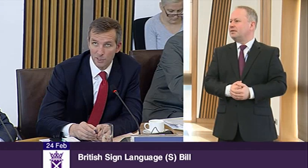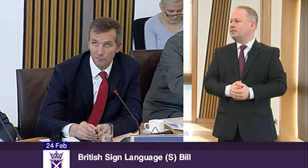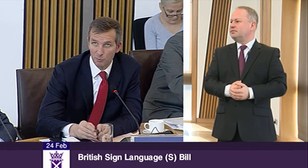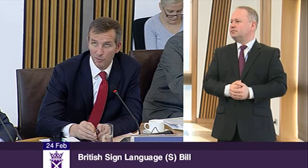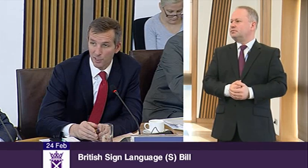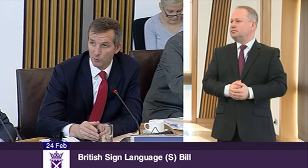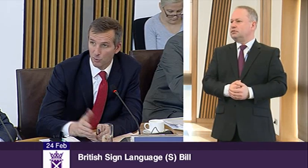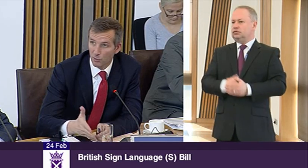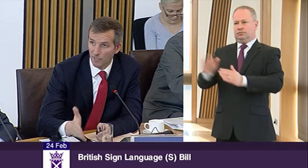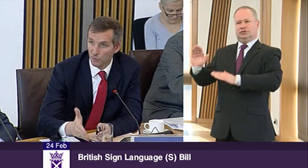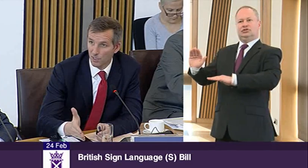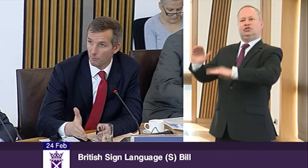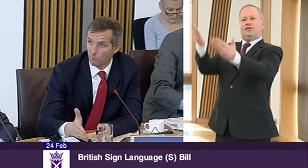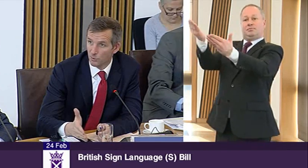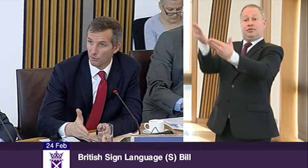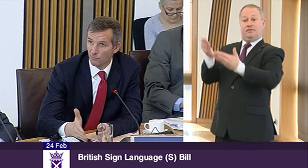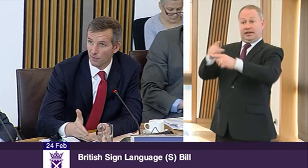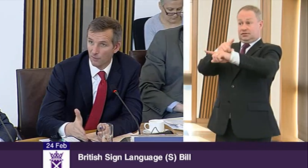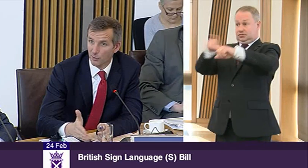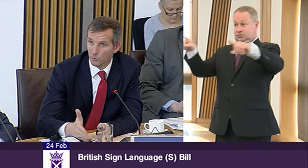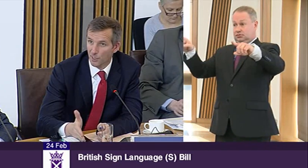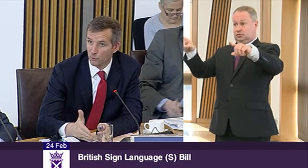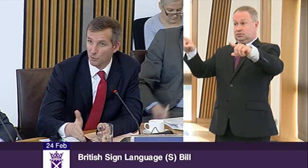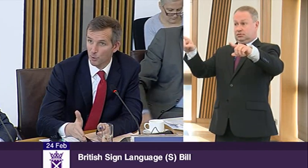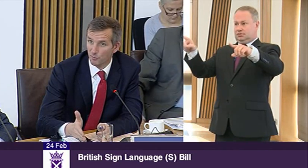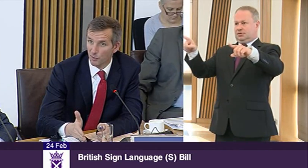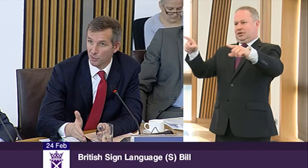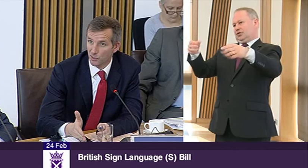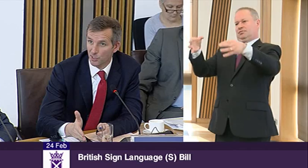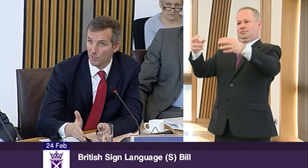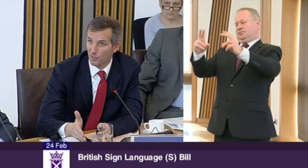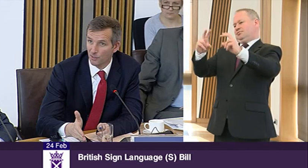Liam McArthur: Representatives of service providers will all have official titles and